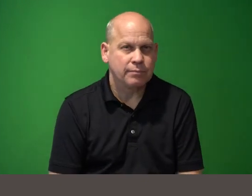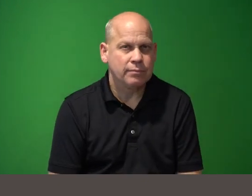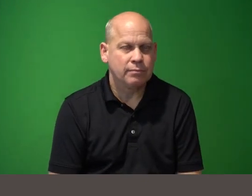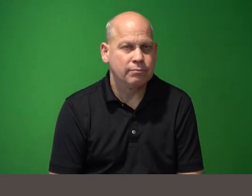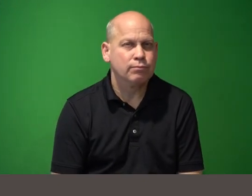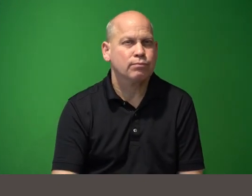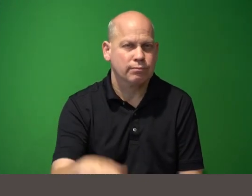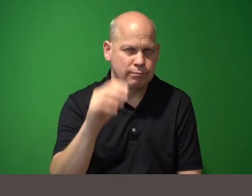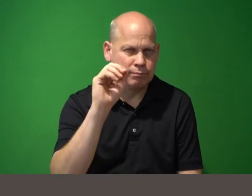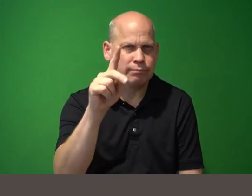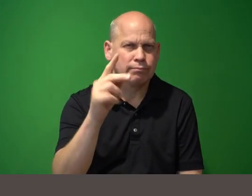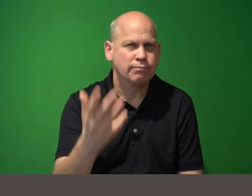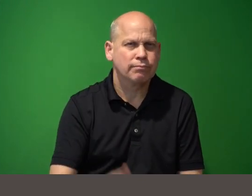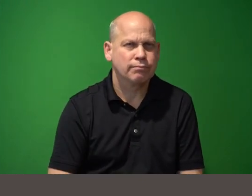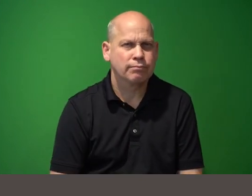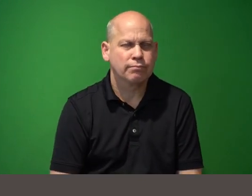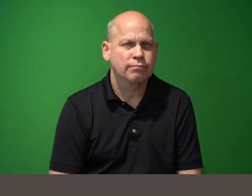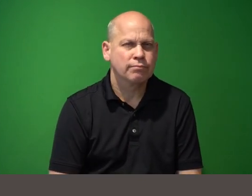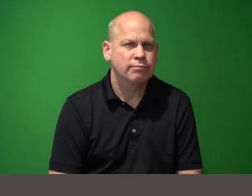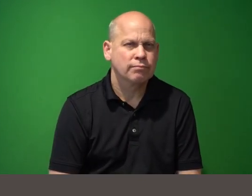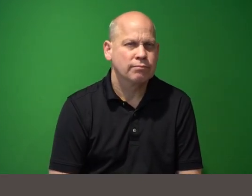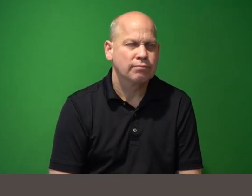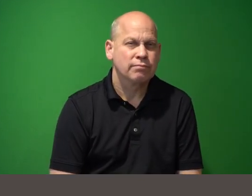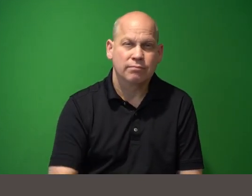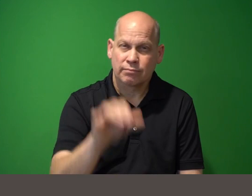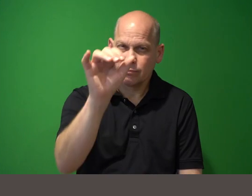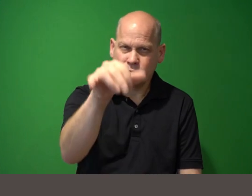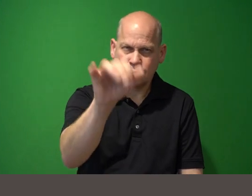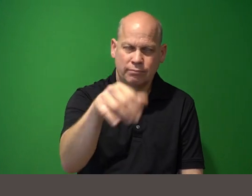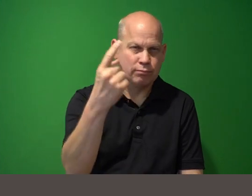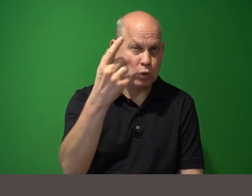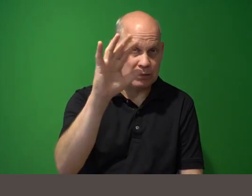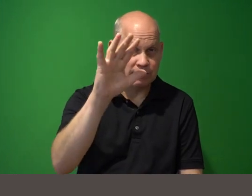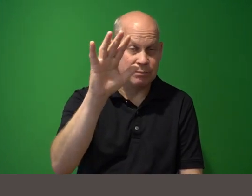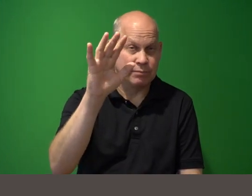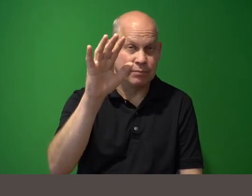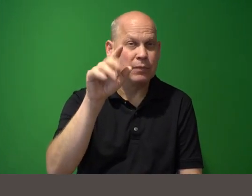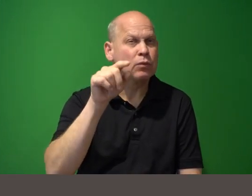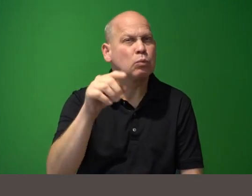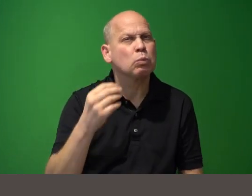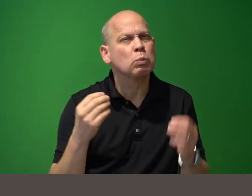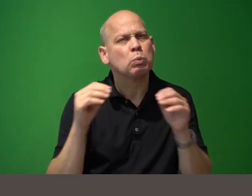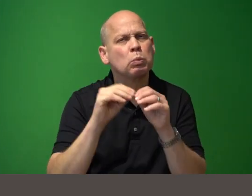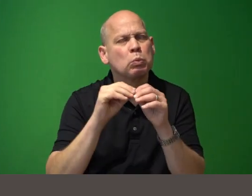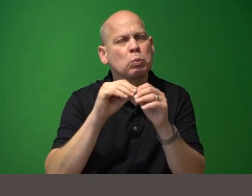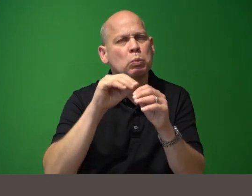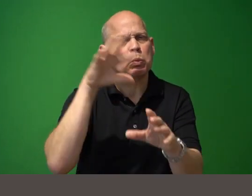Okay, that's one, but there's more in this graph.